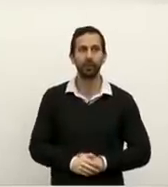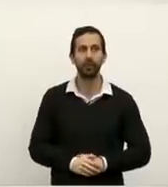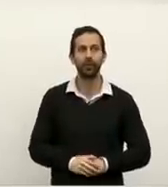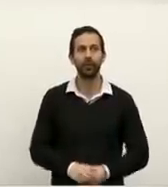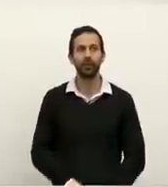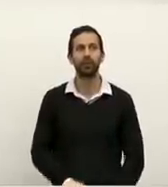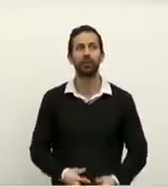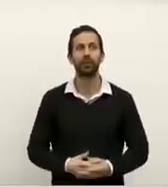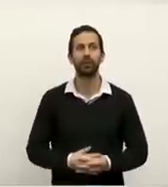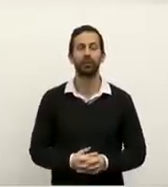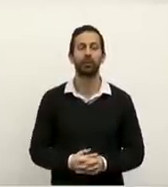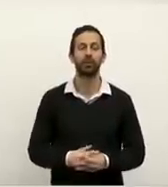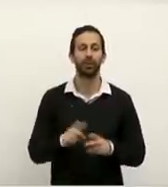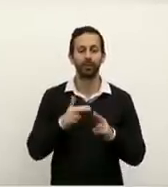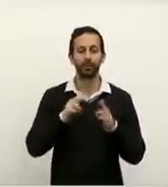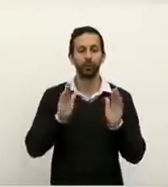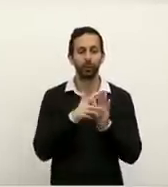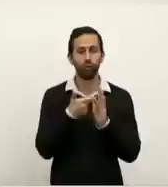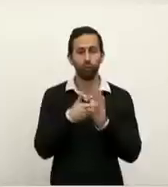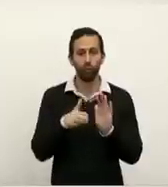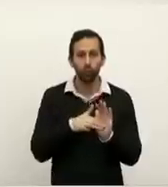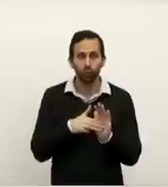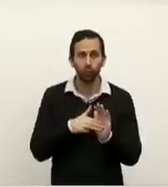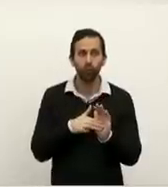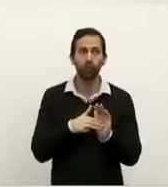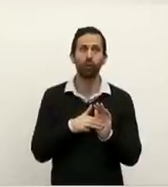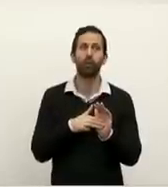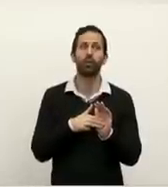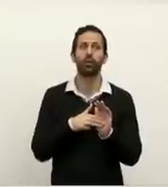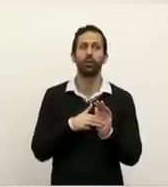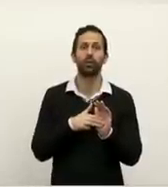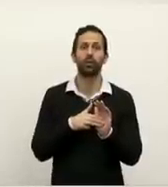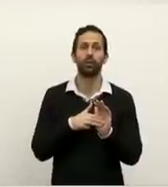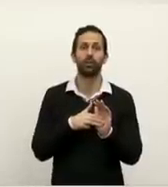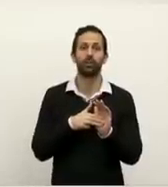but if there is some short term, whether it's rental or higher funding